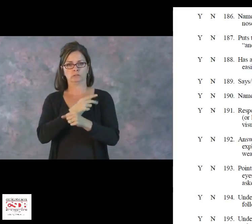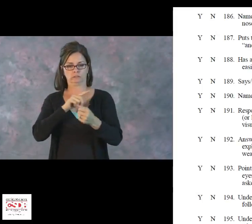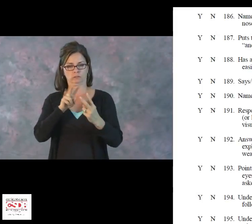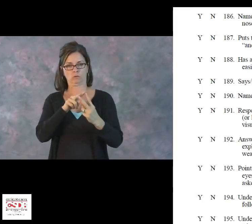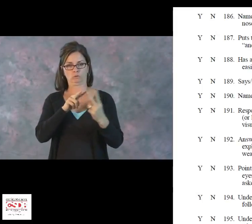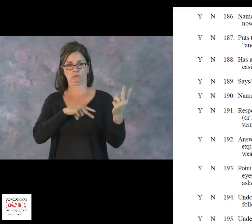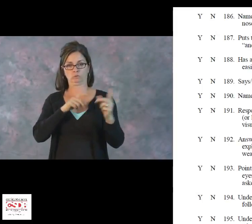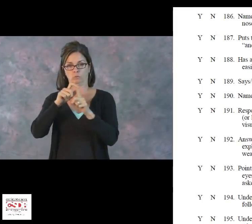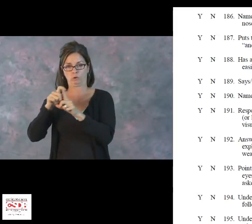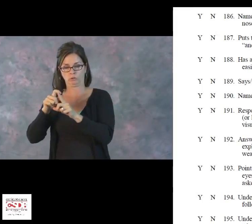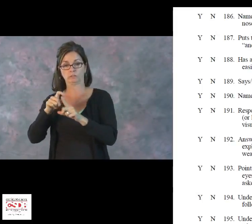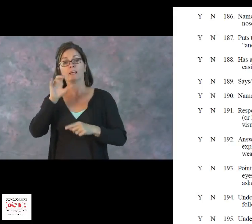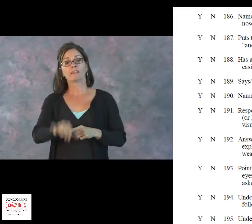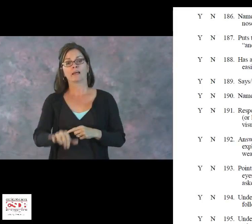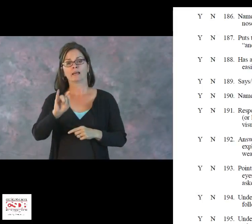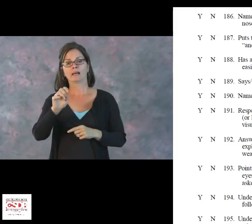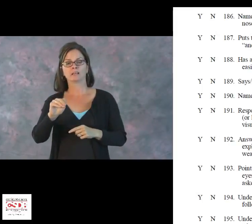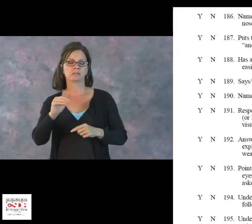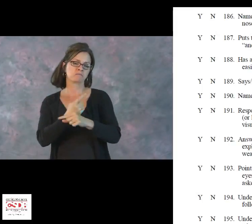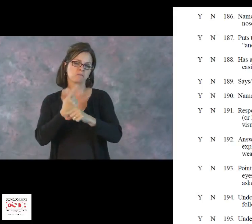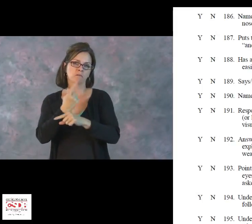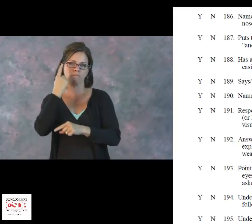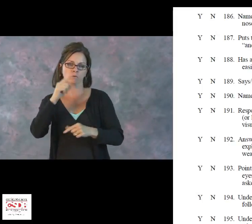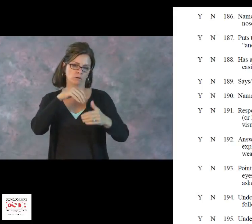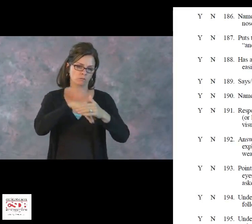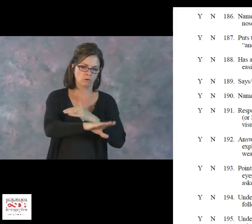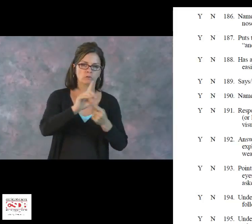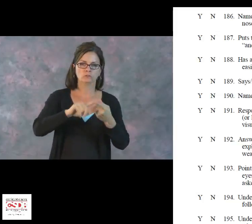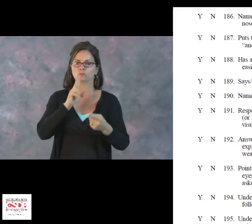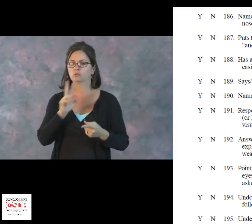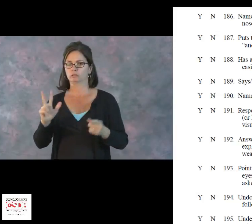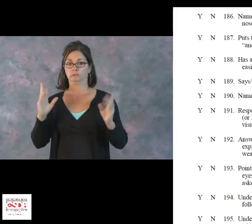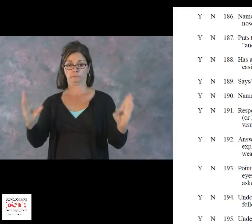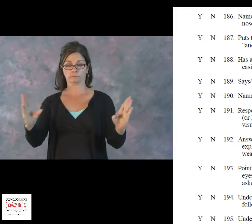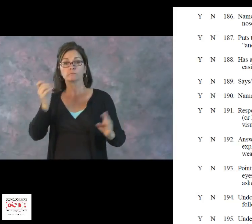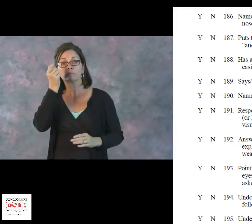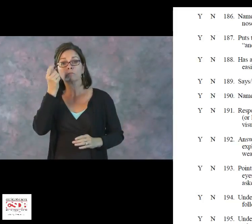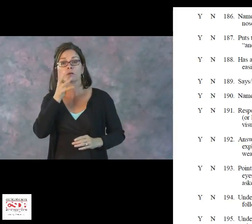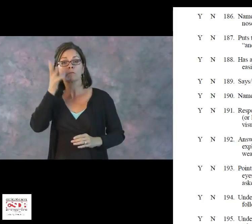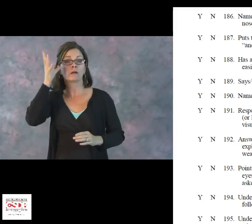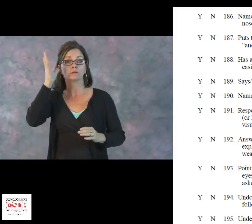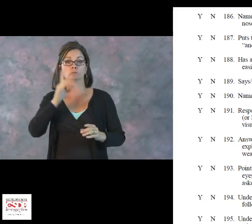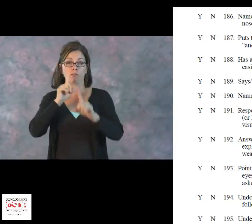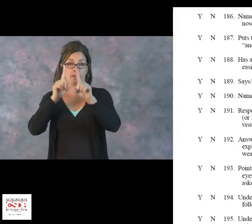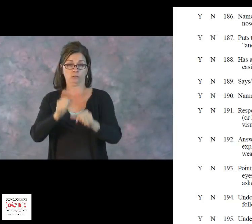That would be an item that would be appropriate in the Birth-3 phase. Parents would go through the entire assessment